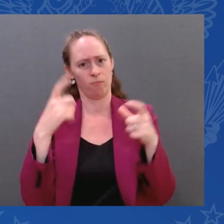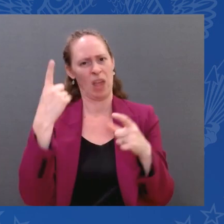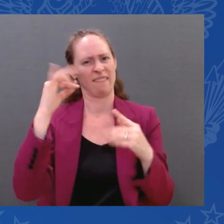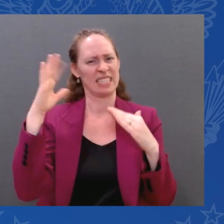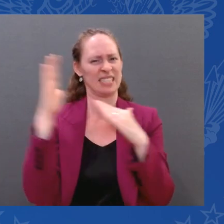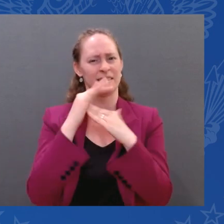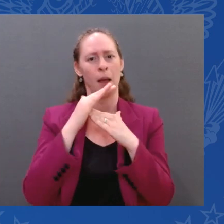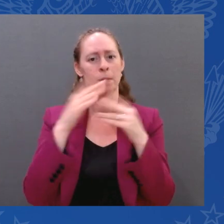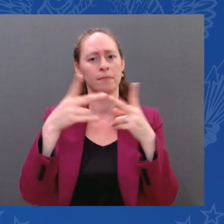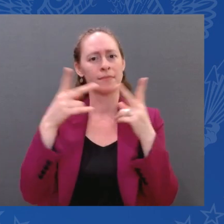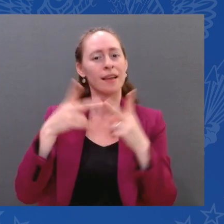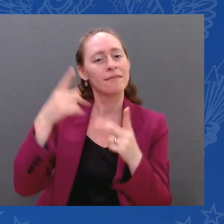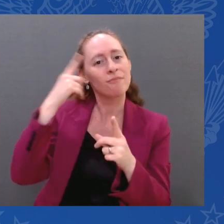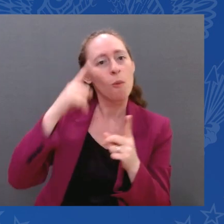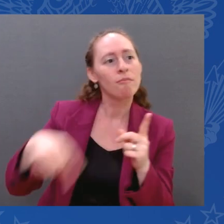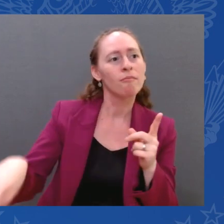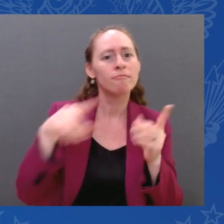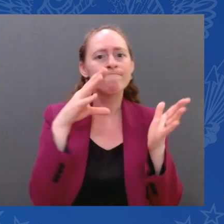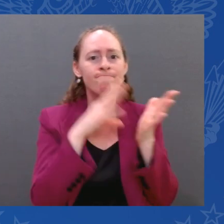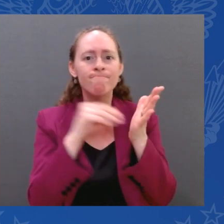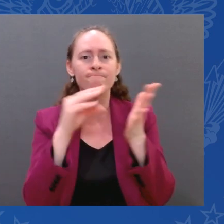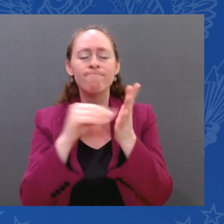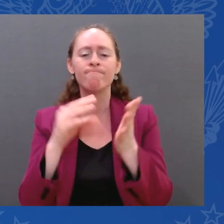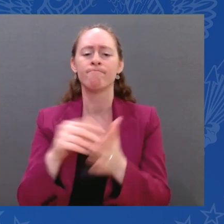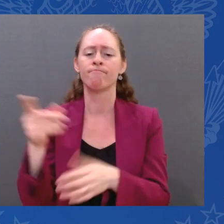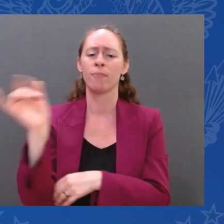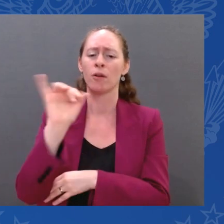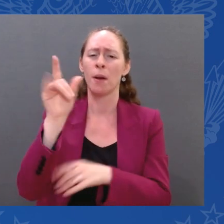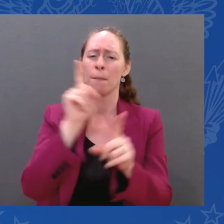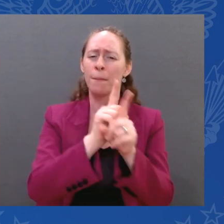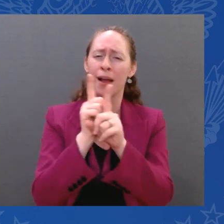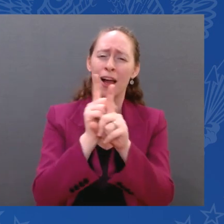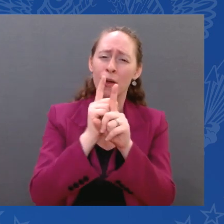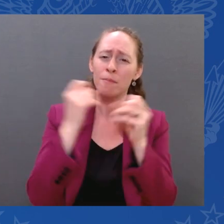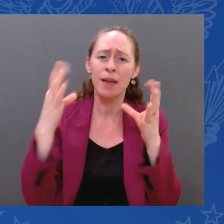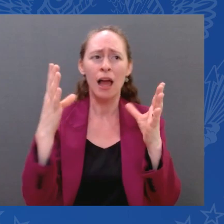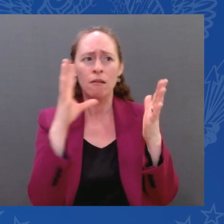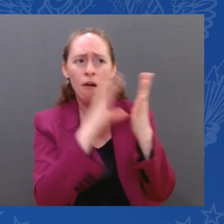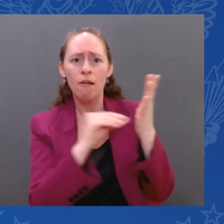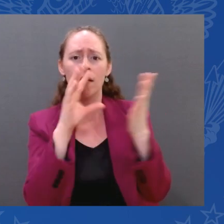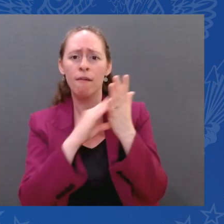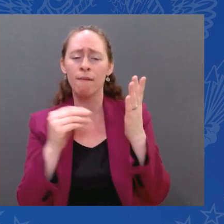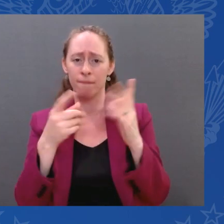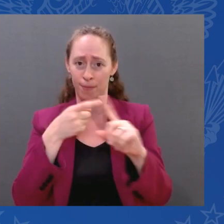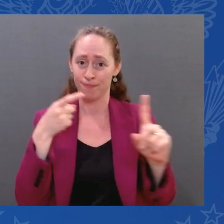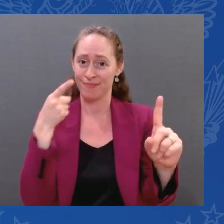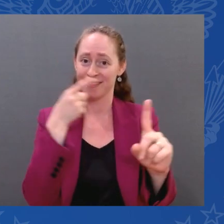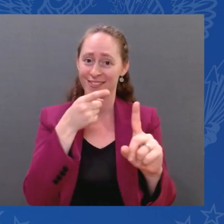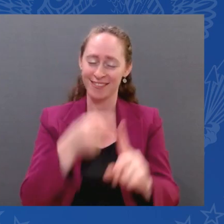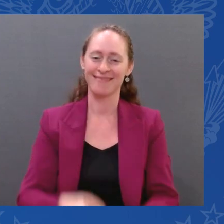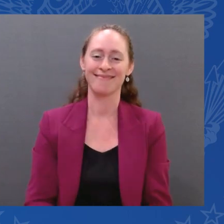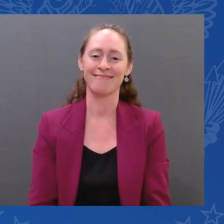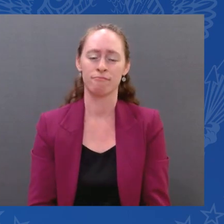one of our nation's top university administrators who understands the power of education as the great equalizer in America.